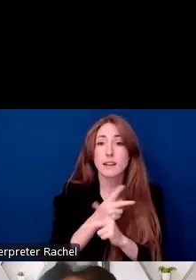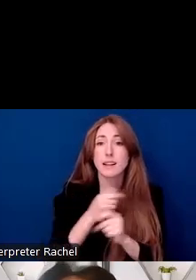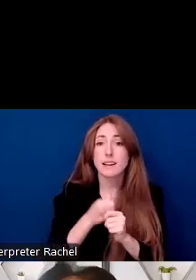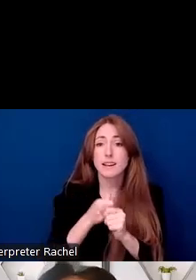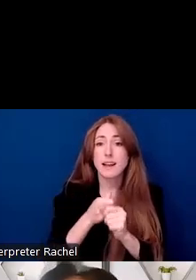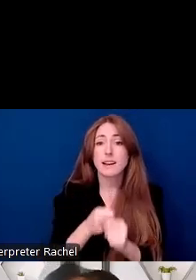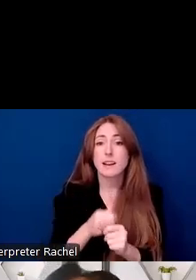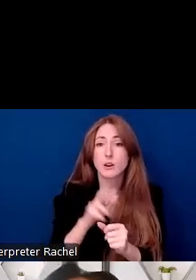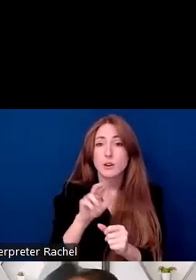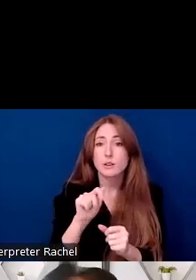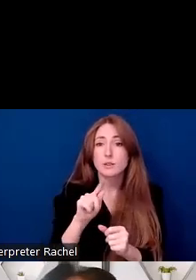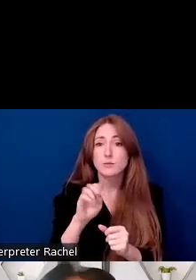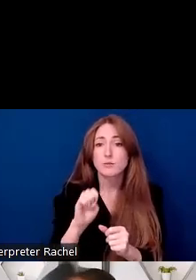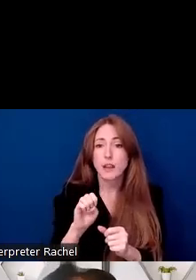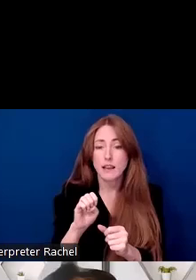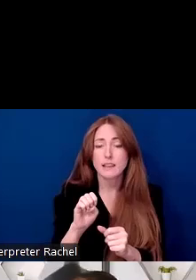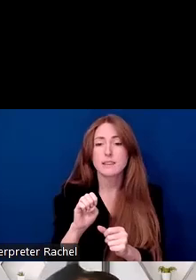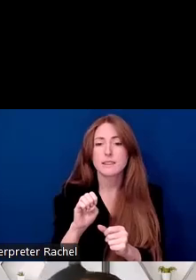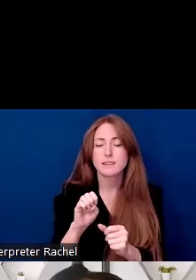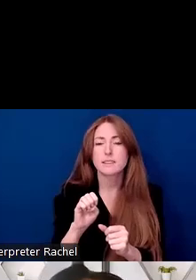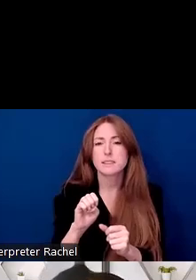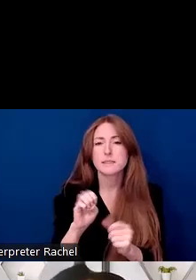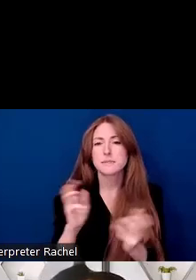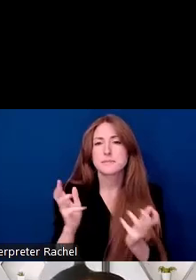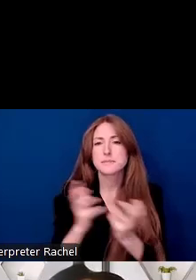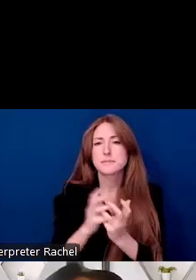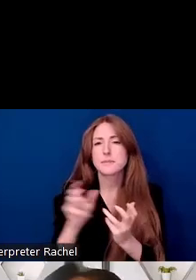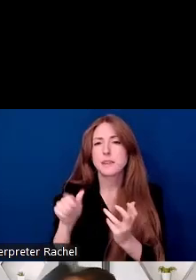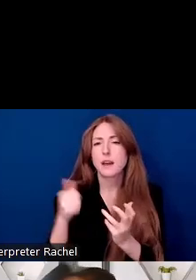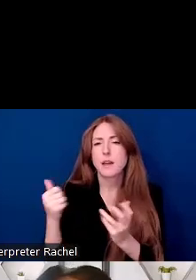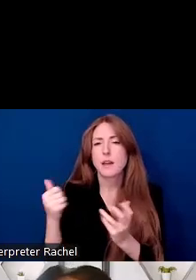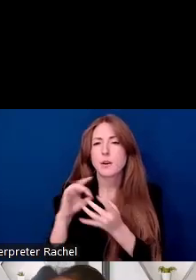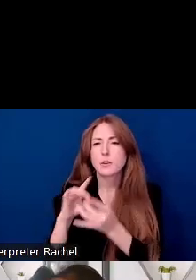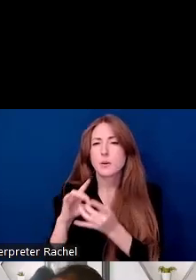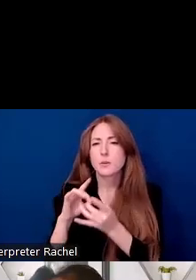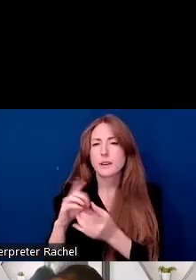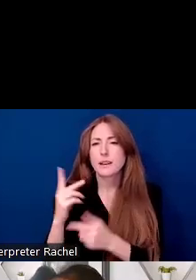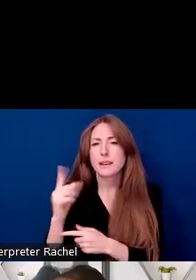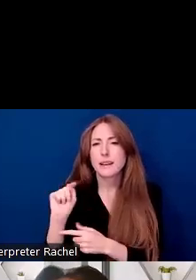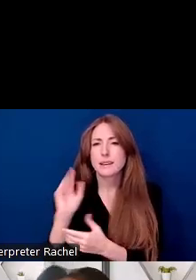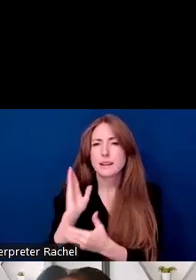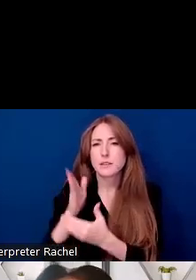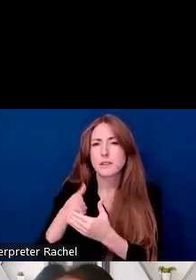adherence rate for the other associated intervention in each study. As educational